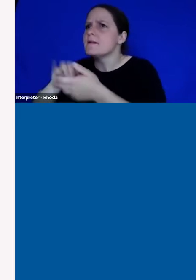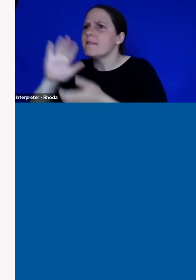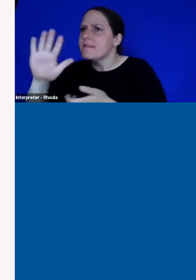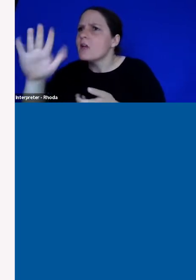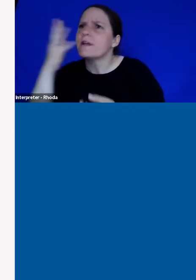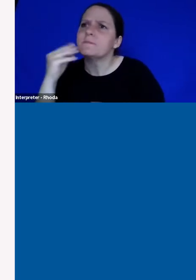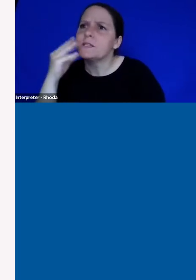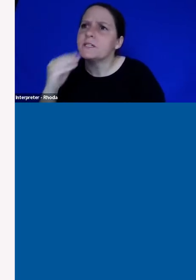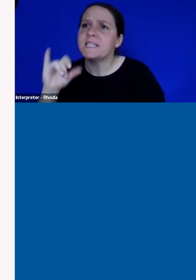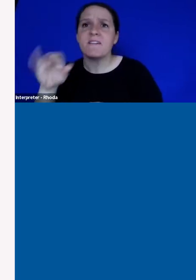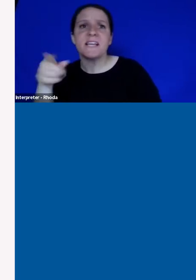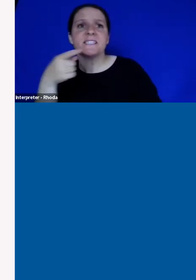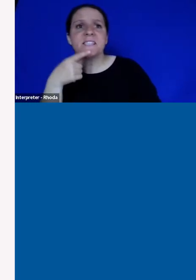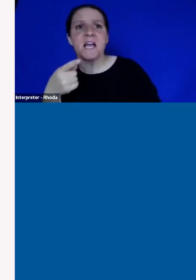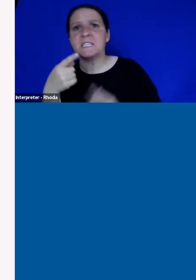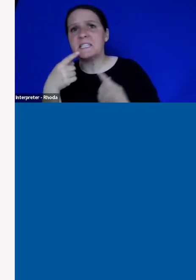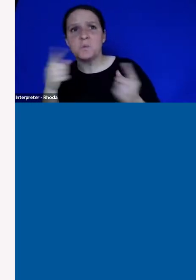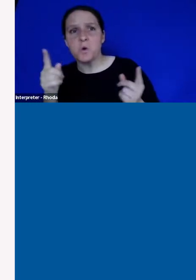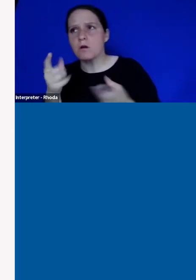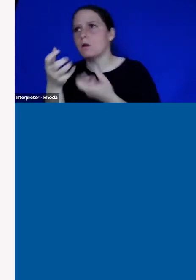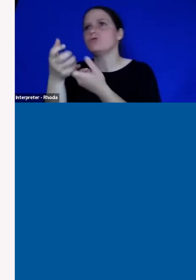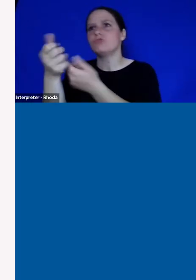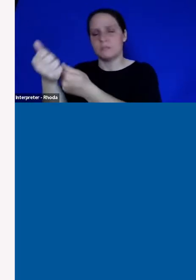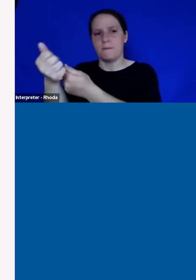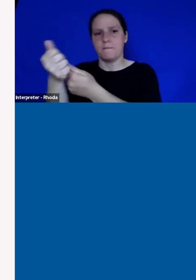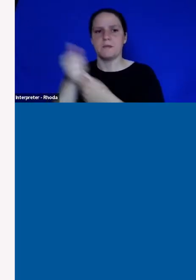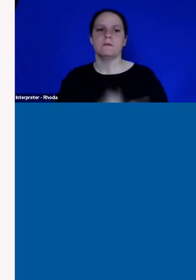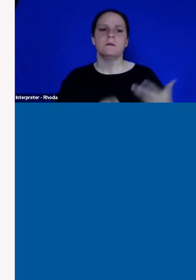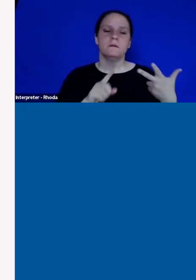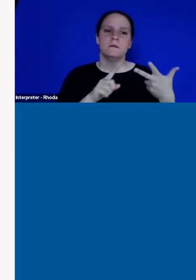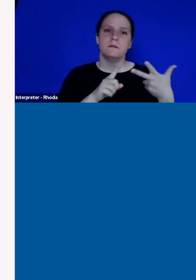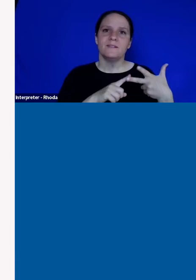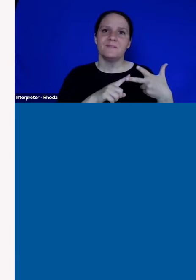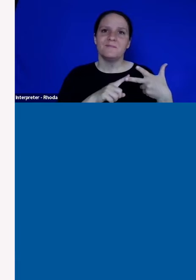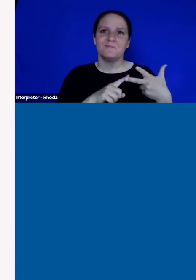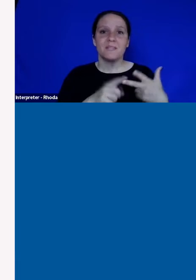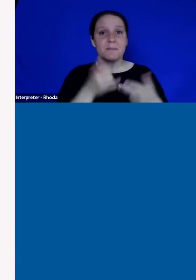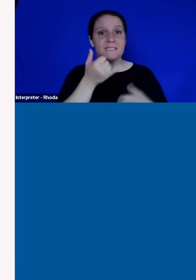And number three, embrace mistakes. I know I've made plenty along the way.